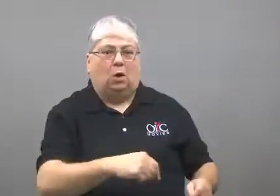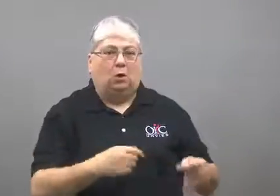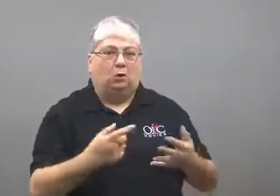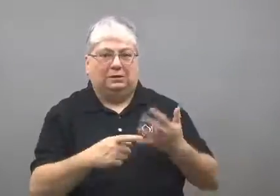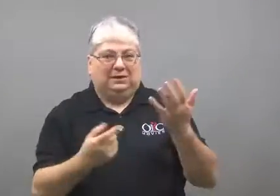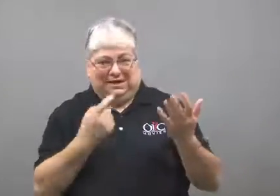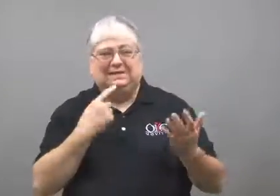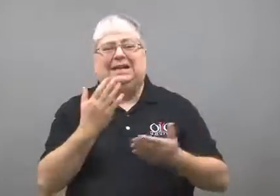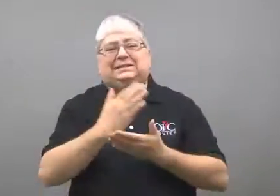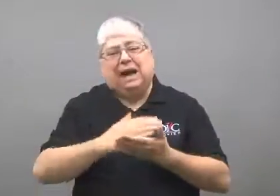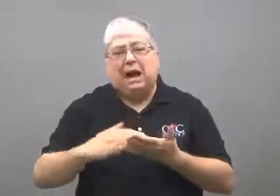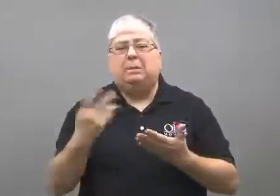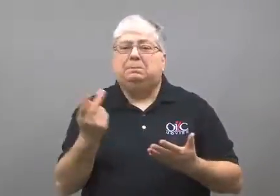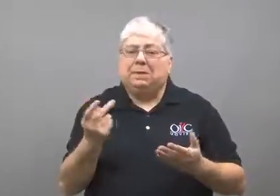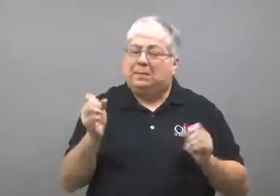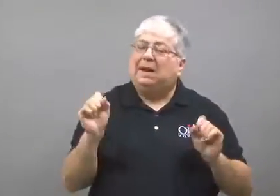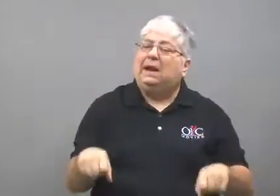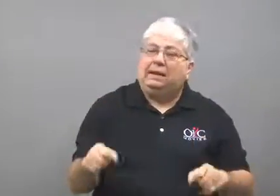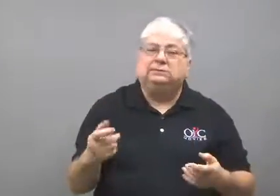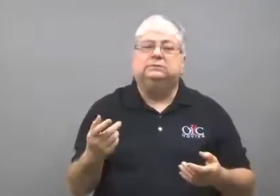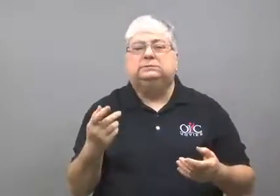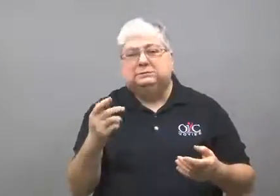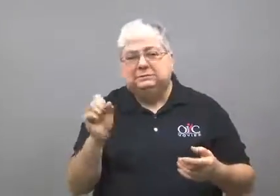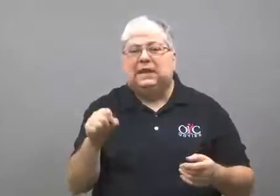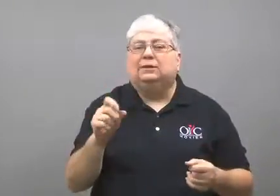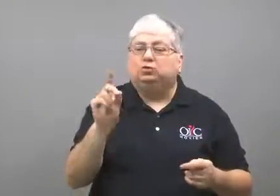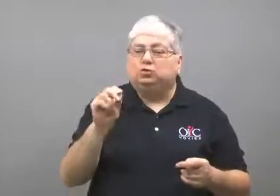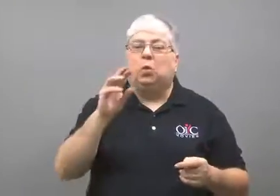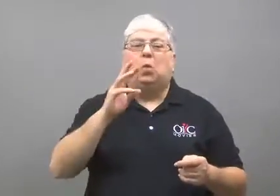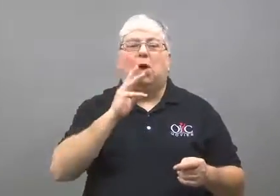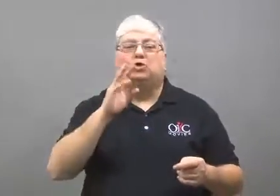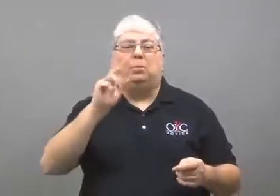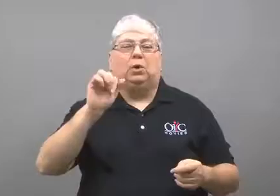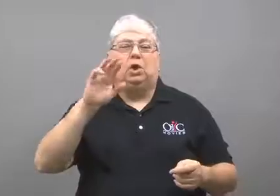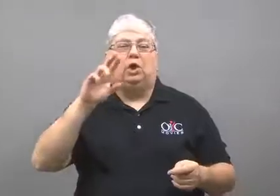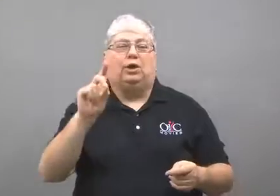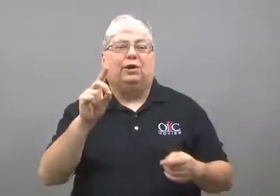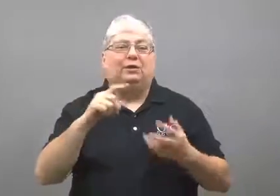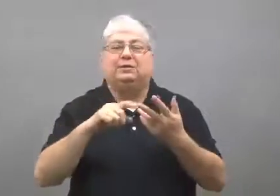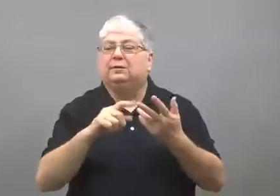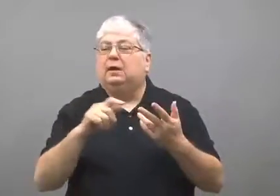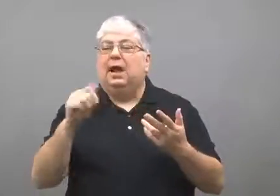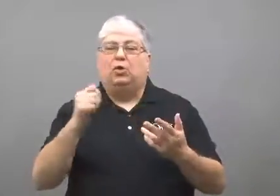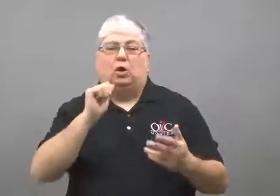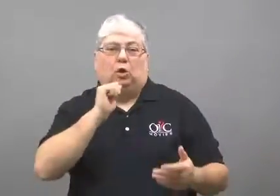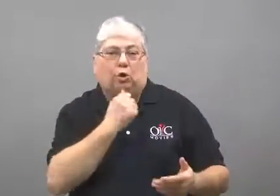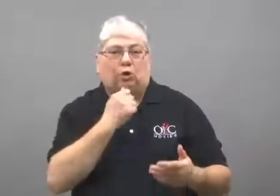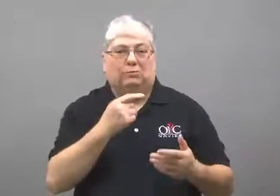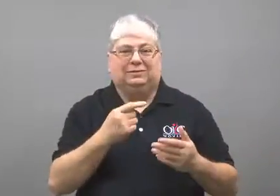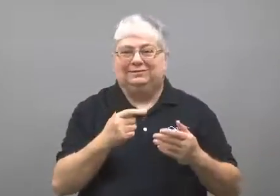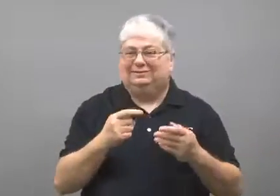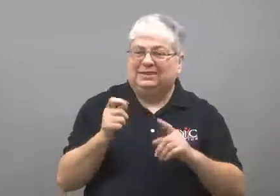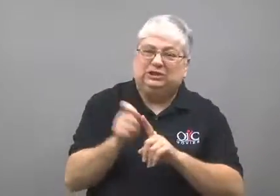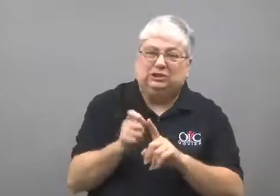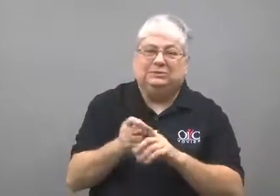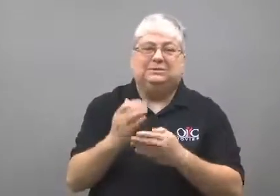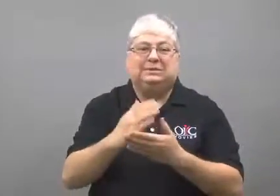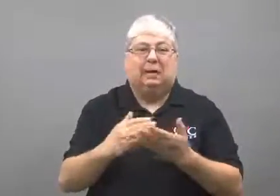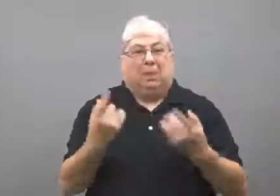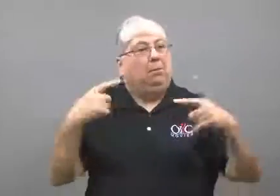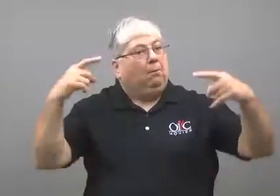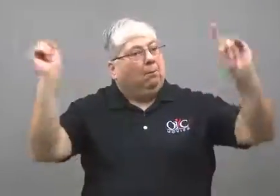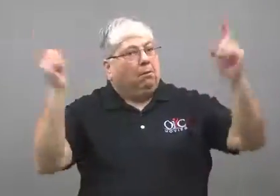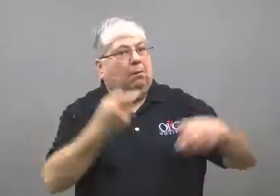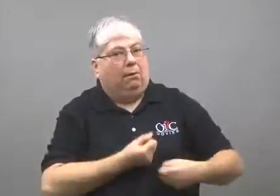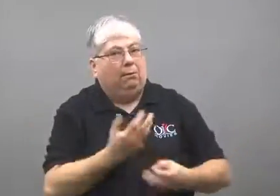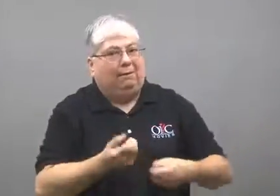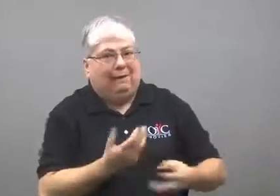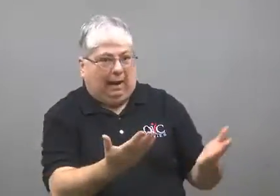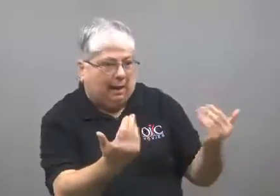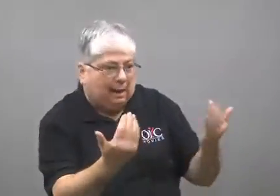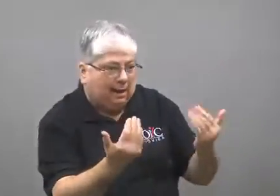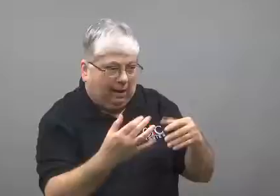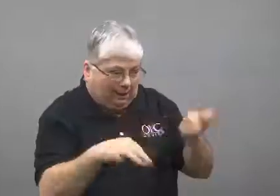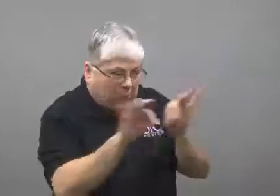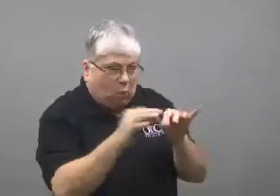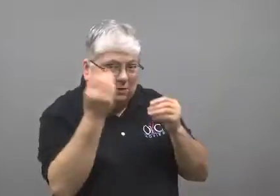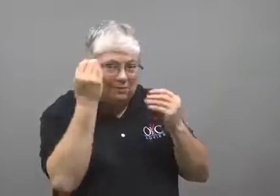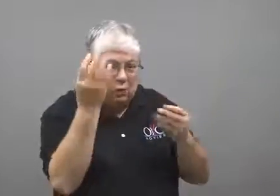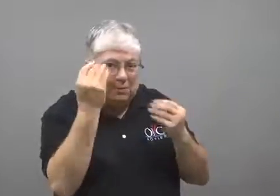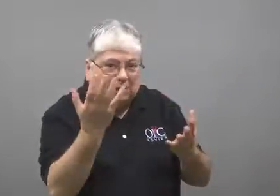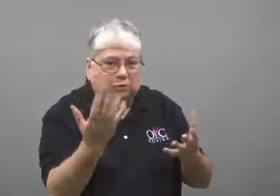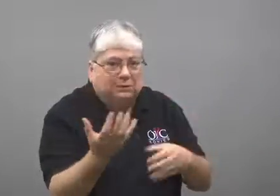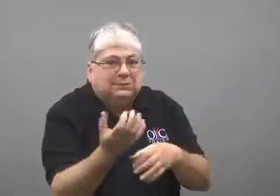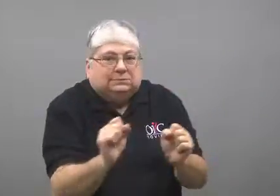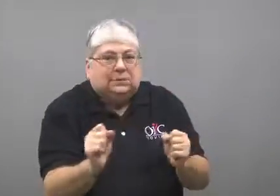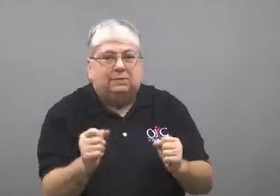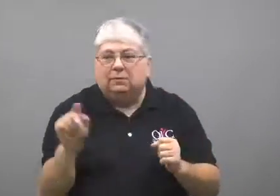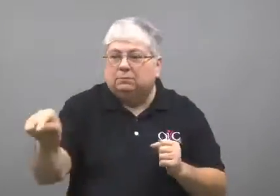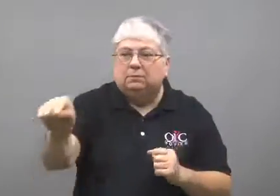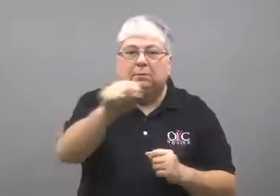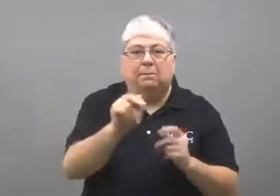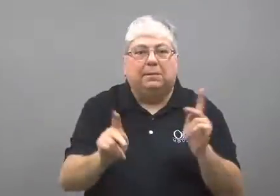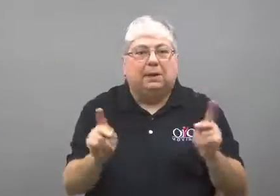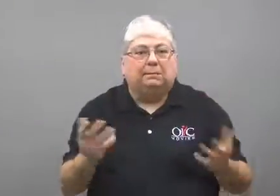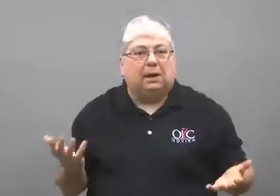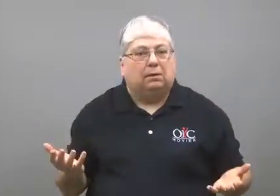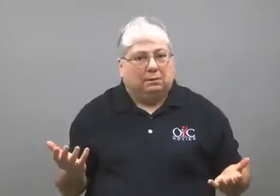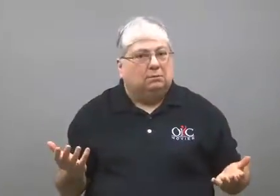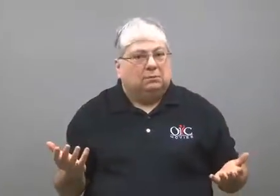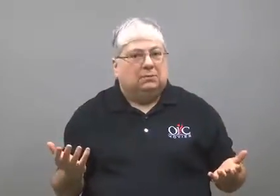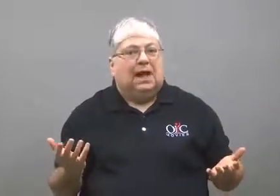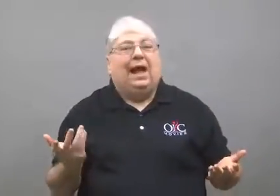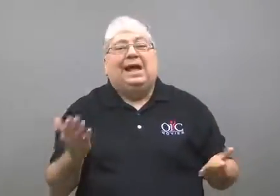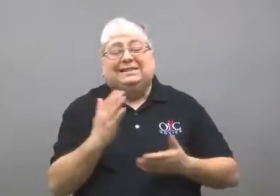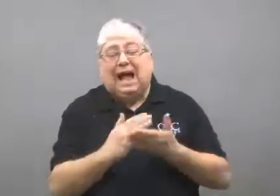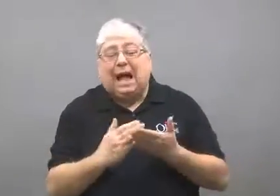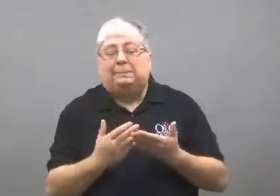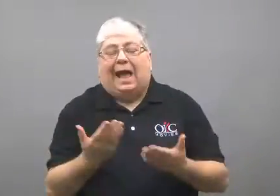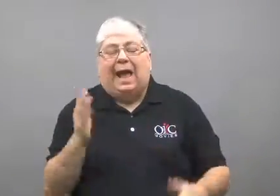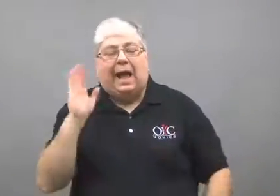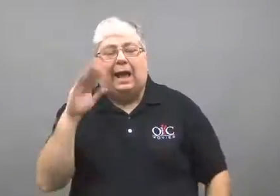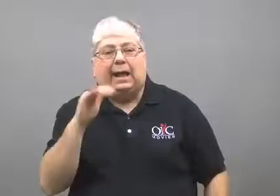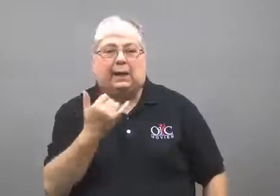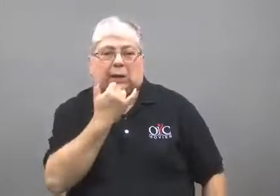It admitted to waterboarding a few people and inflicting pain on others but claimed it worked.